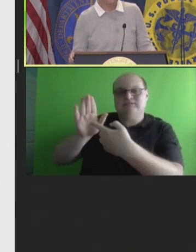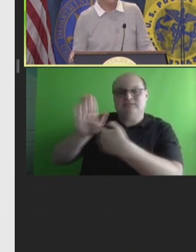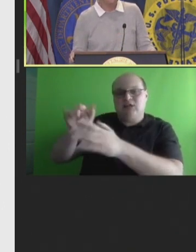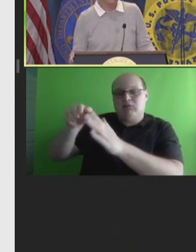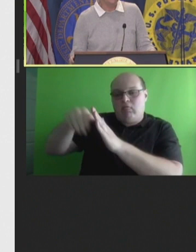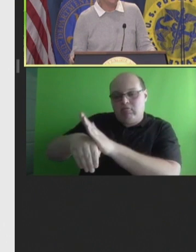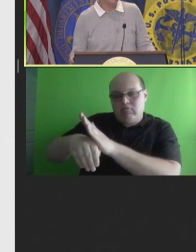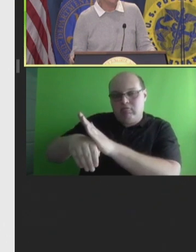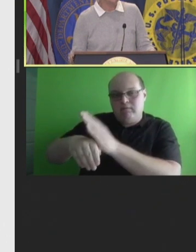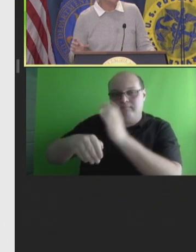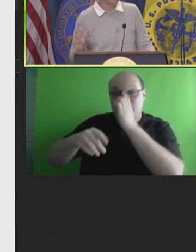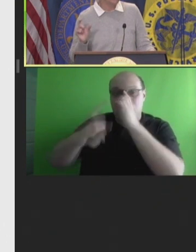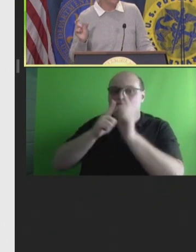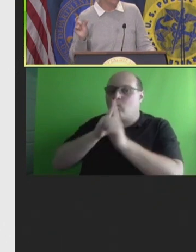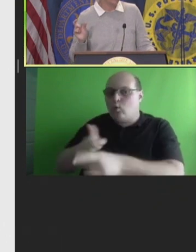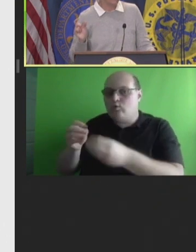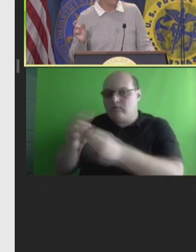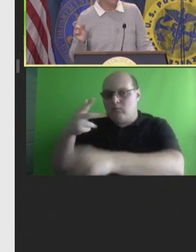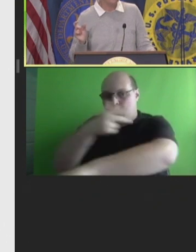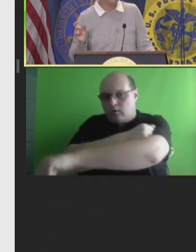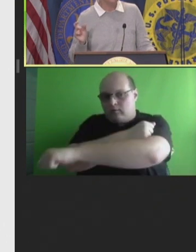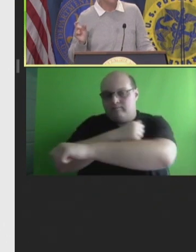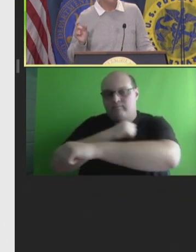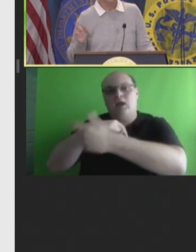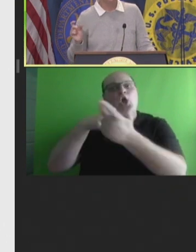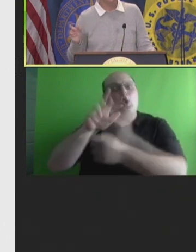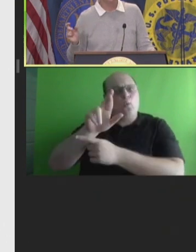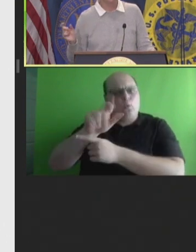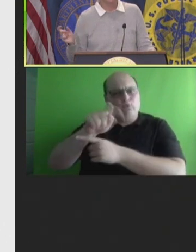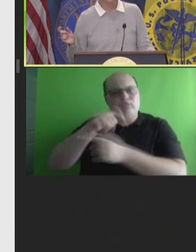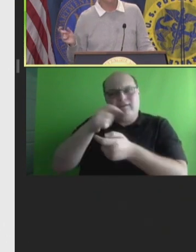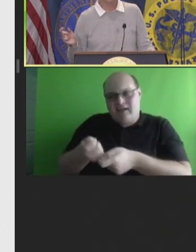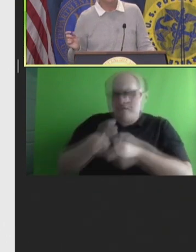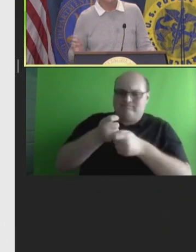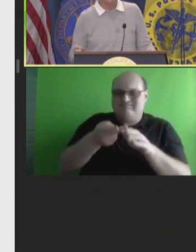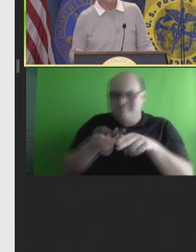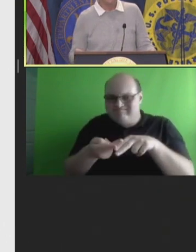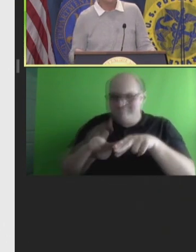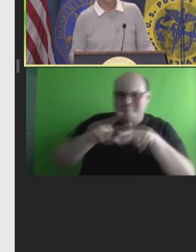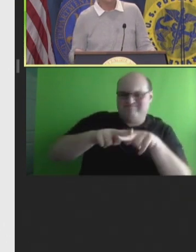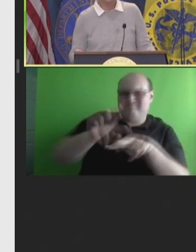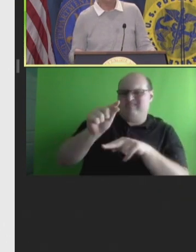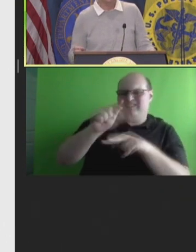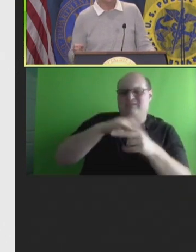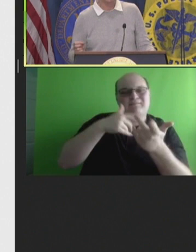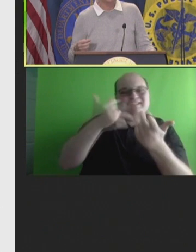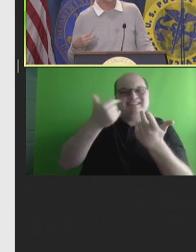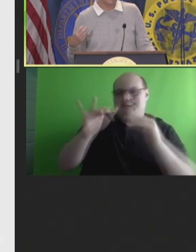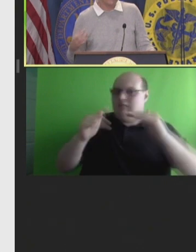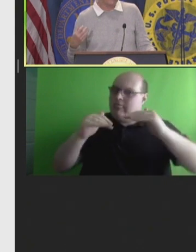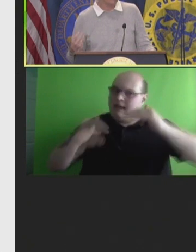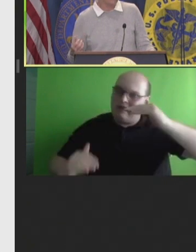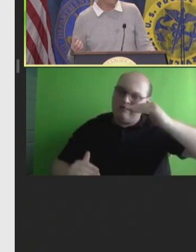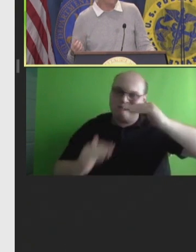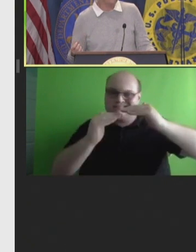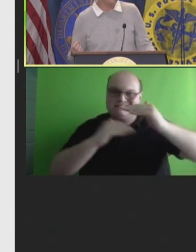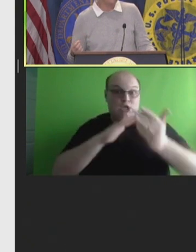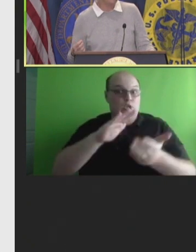but the pandemic cohorts need to be caught up. And school requirements play a big role in making